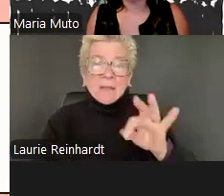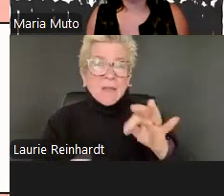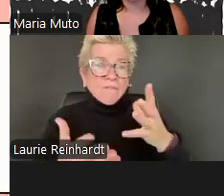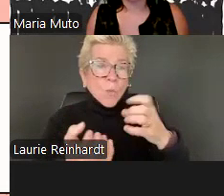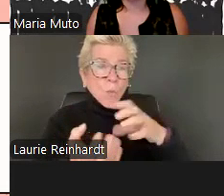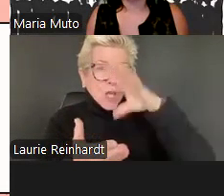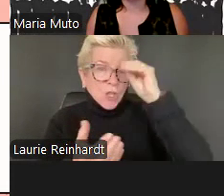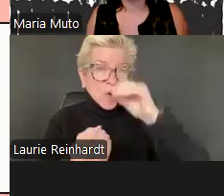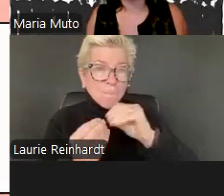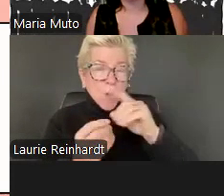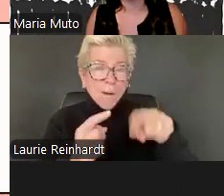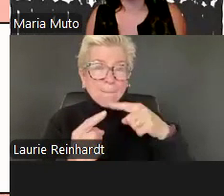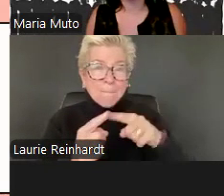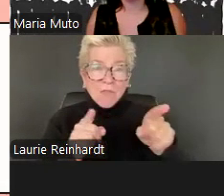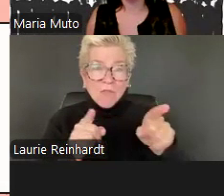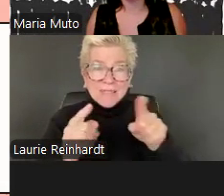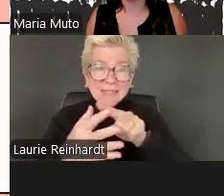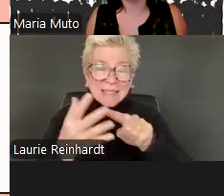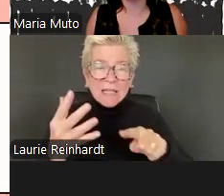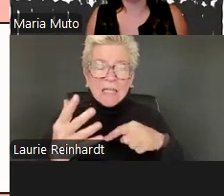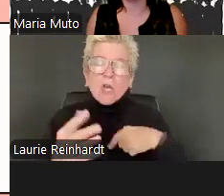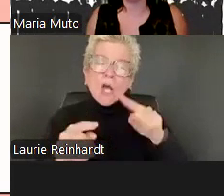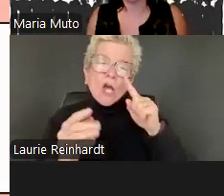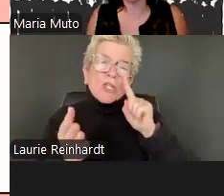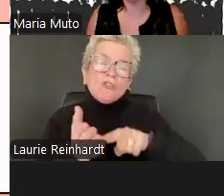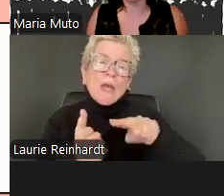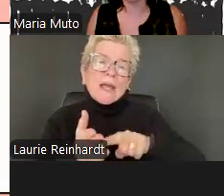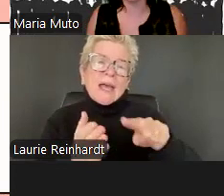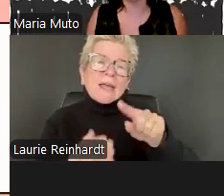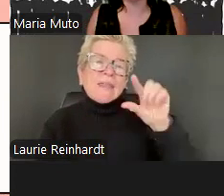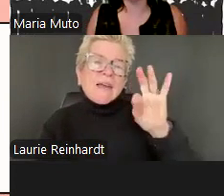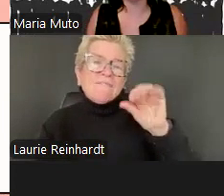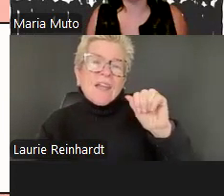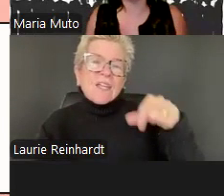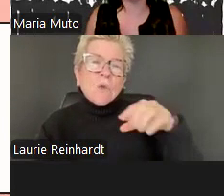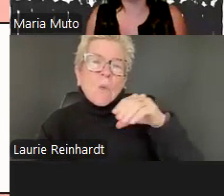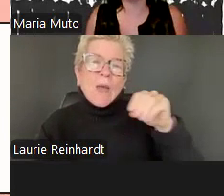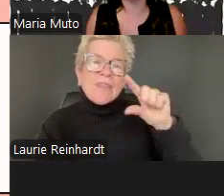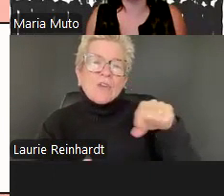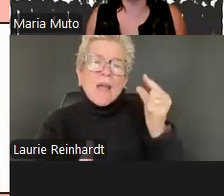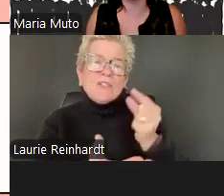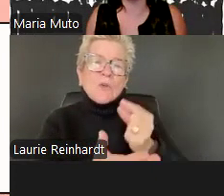can check out the graduation toolkit and FAQ and it has a whole section dedicated